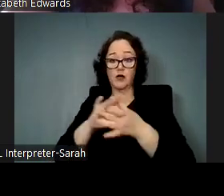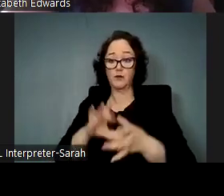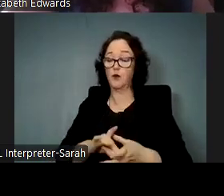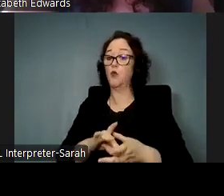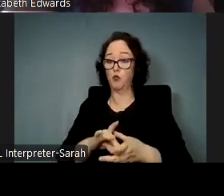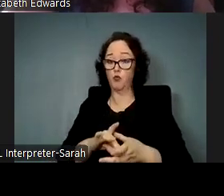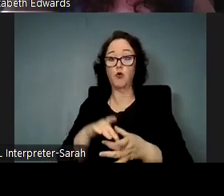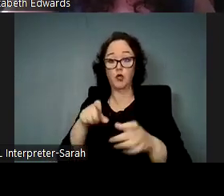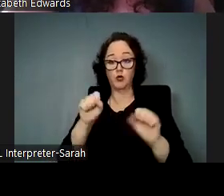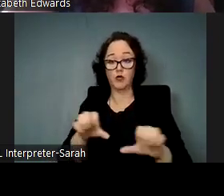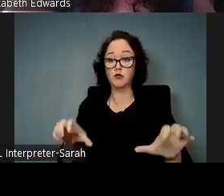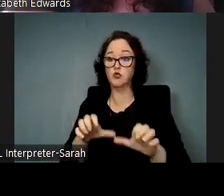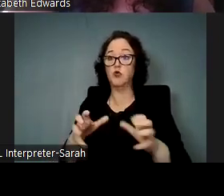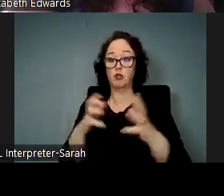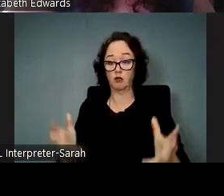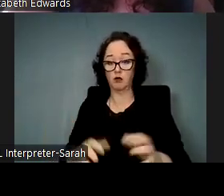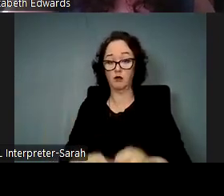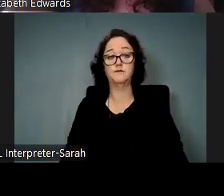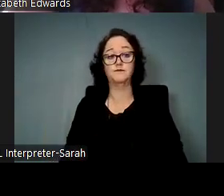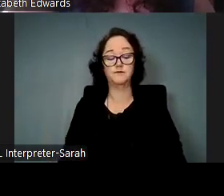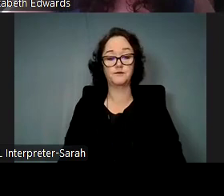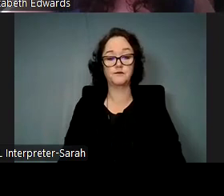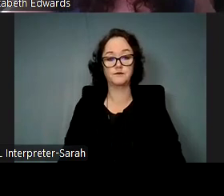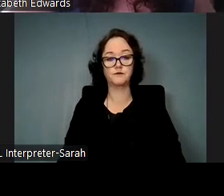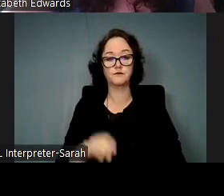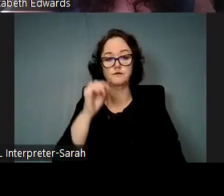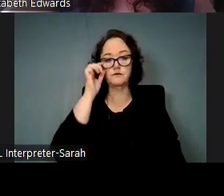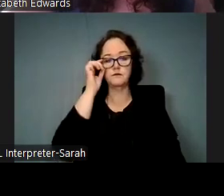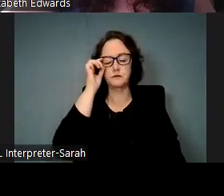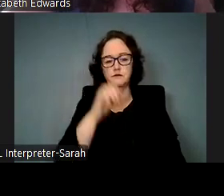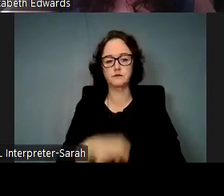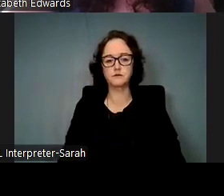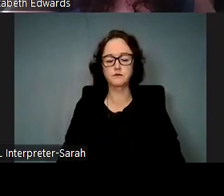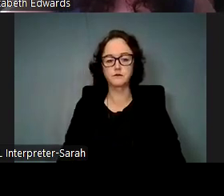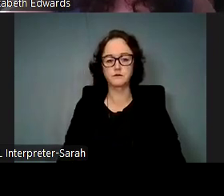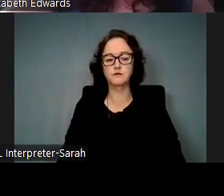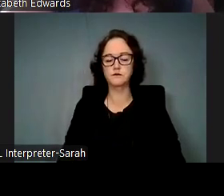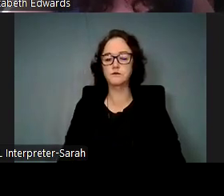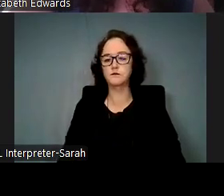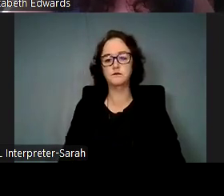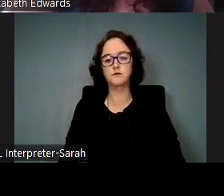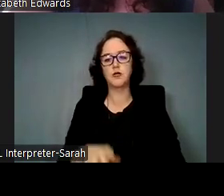really want―and I think we have all said this during this presentation―you do not have to understand everything about a